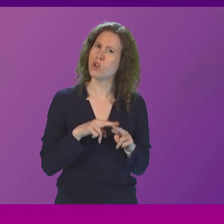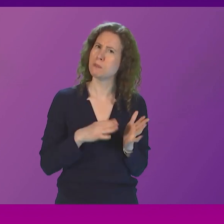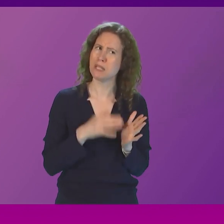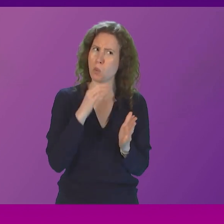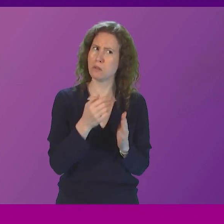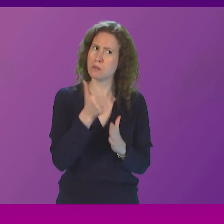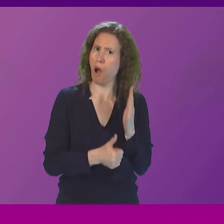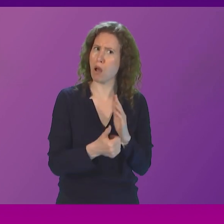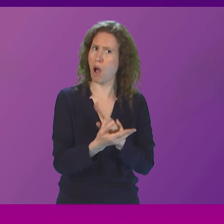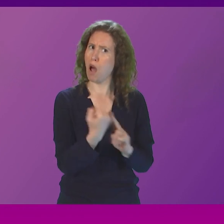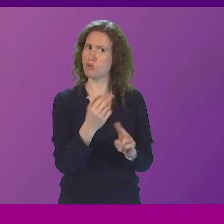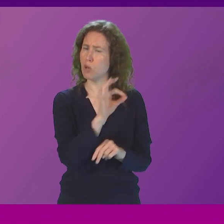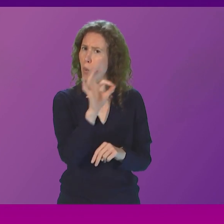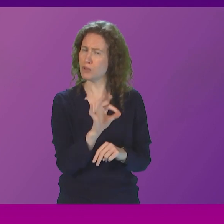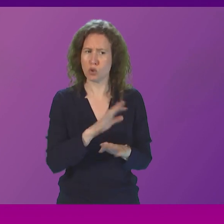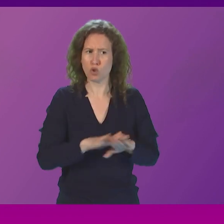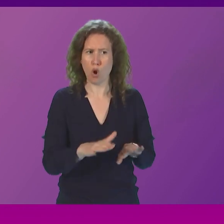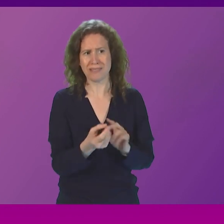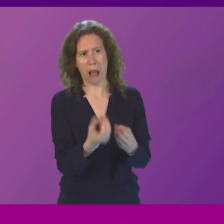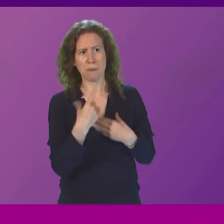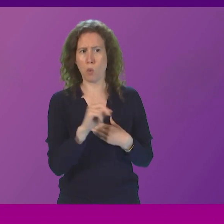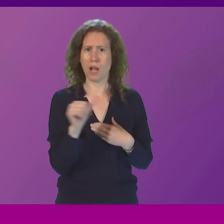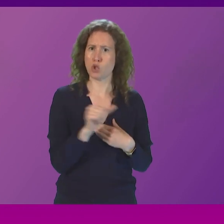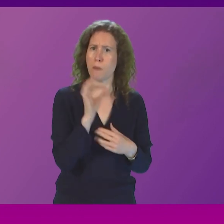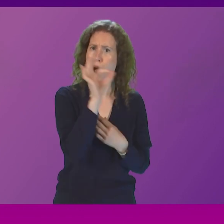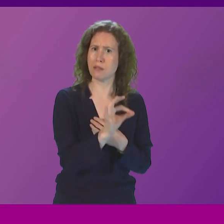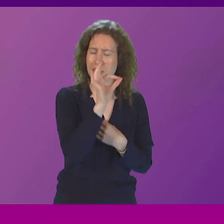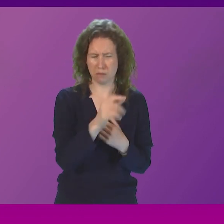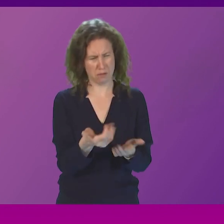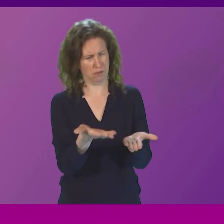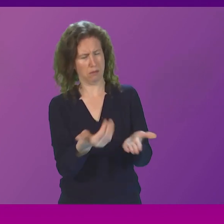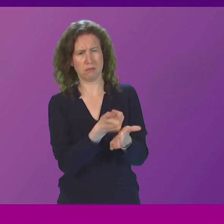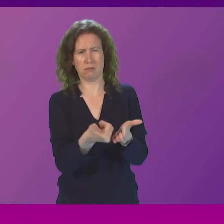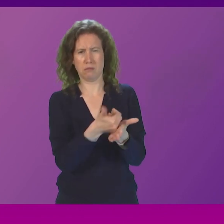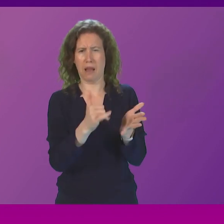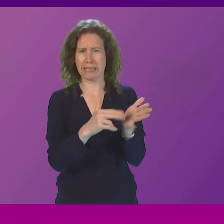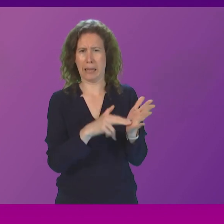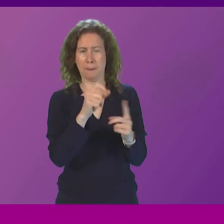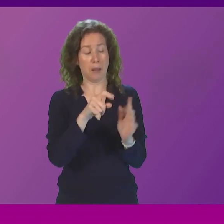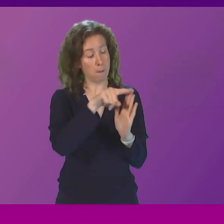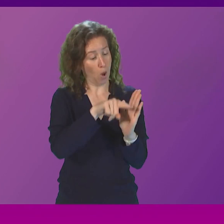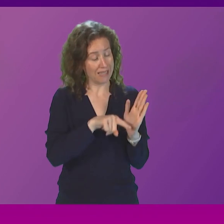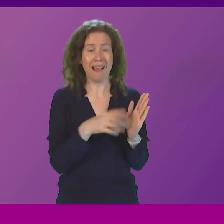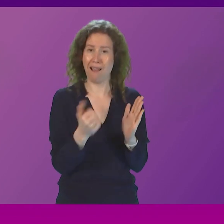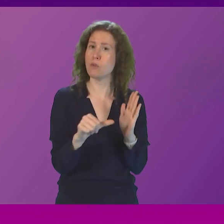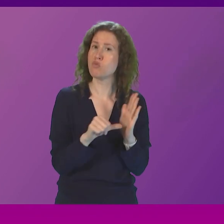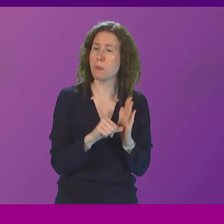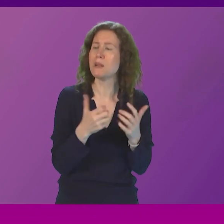Opposition leaders what they should be asking. As usual with the Scottish National Party, the problem with the policy is its delivery.